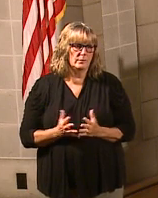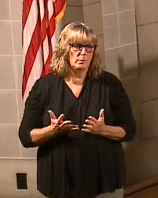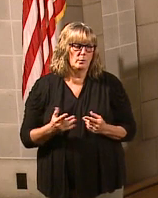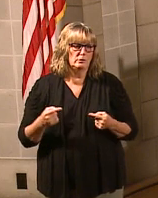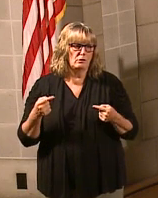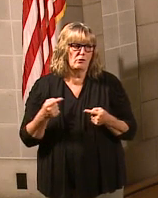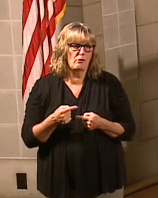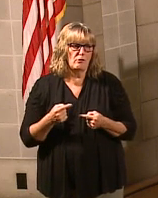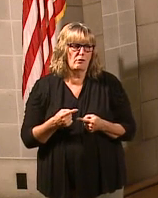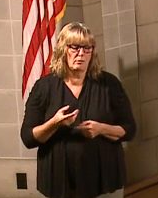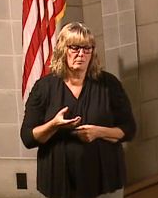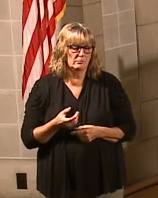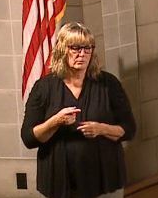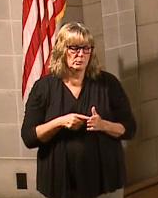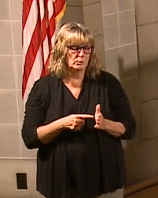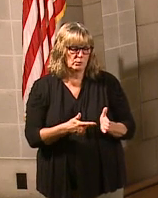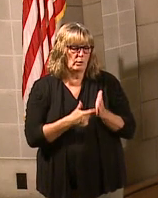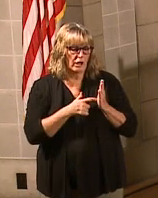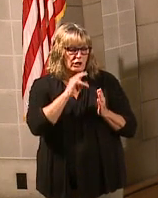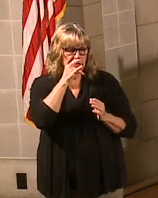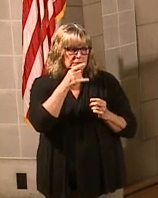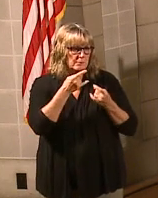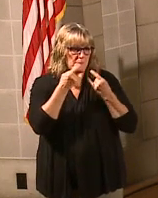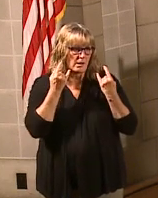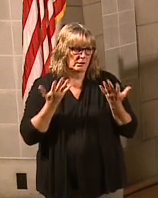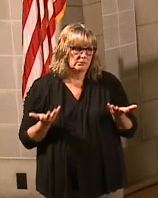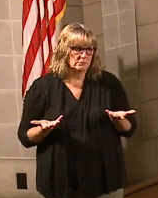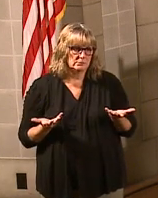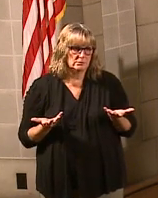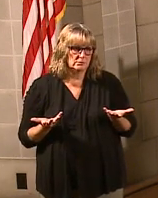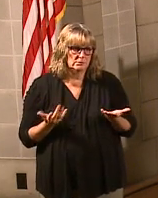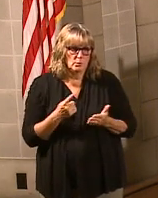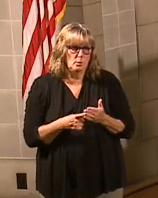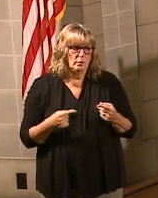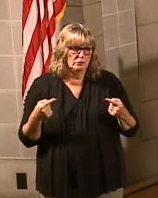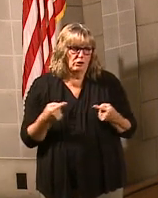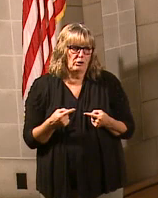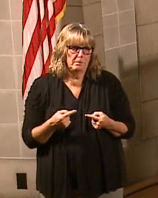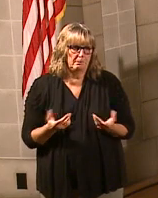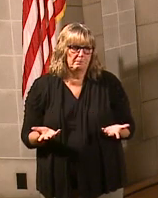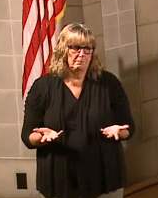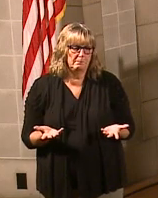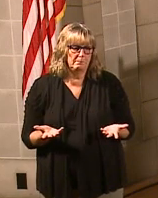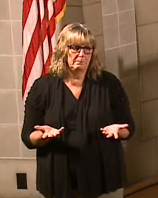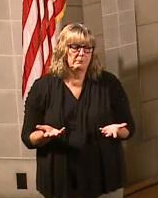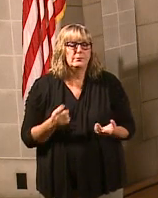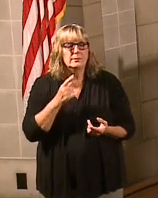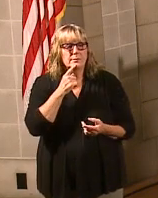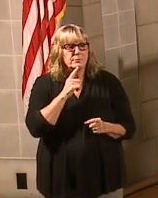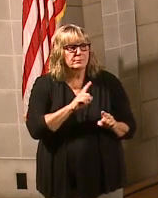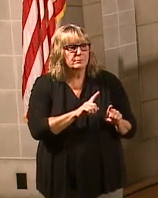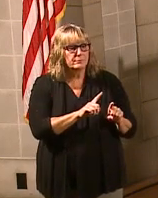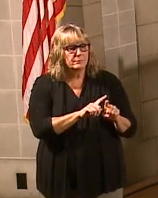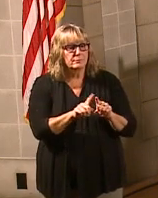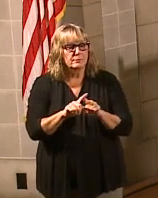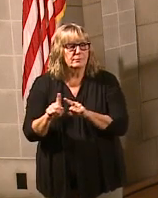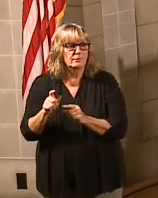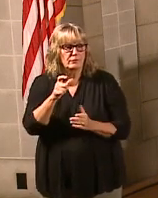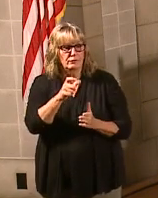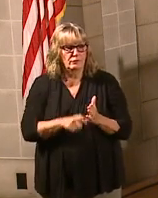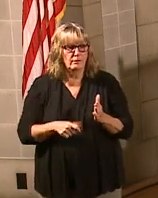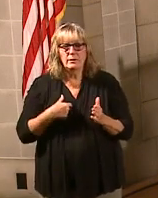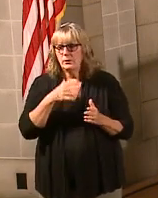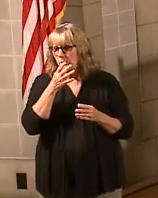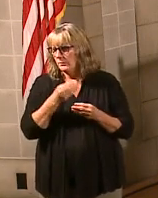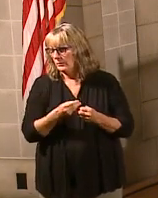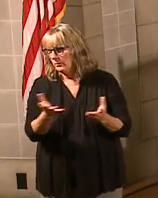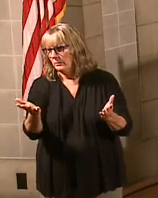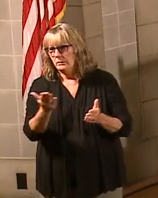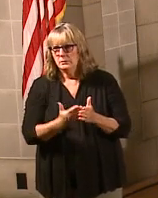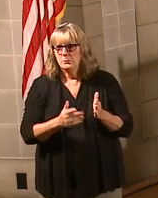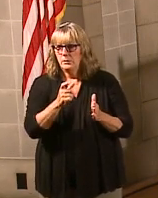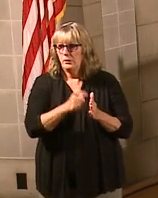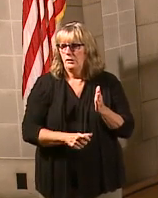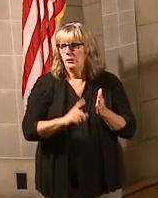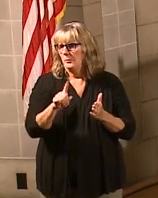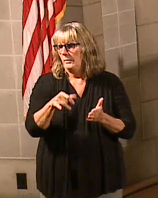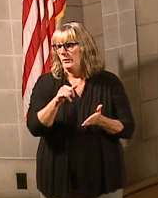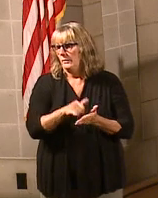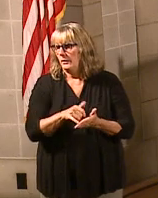YEAH, MARTHA?